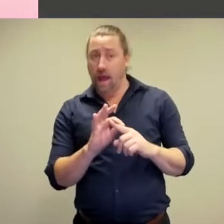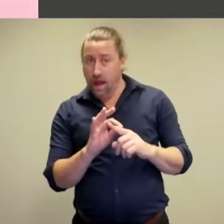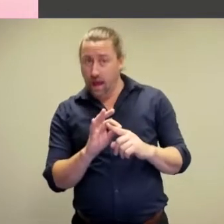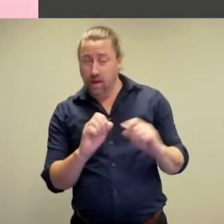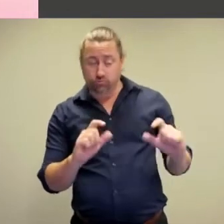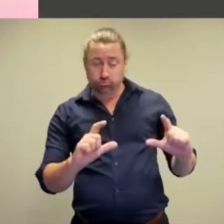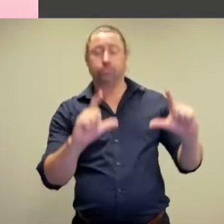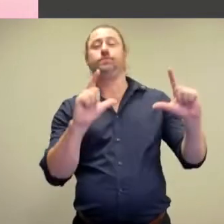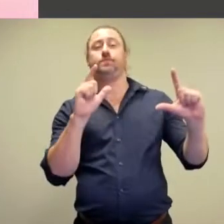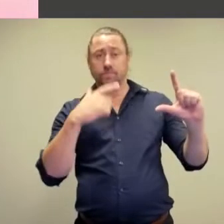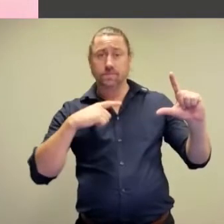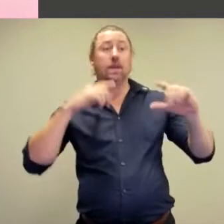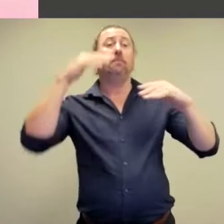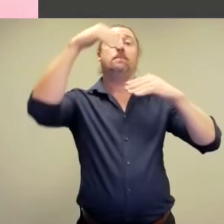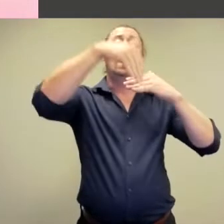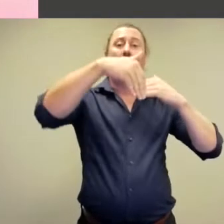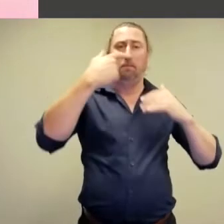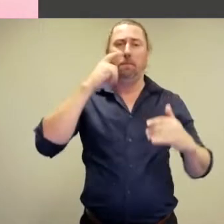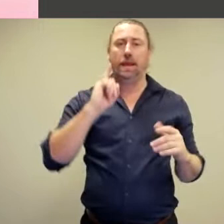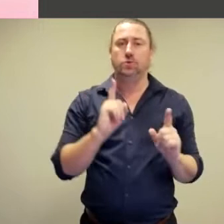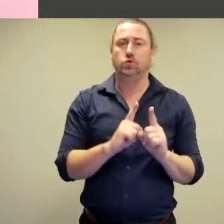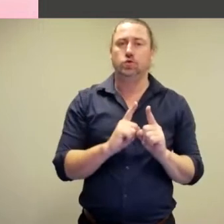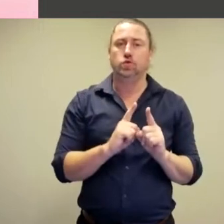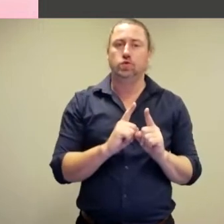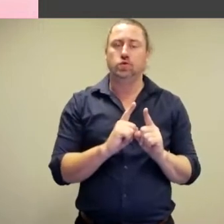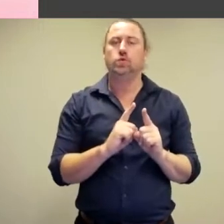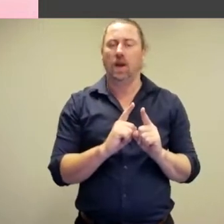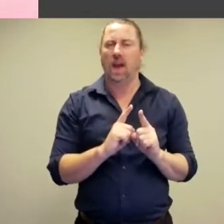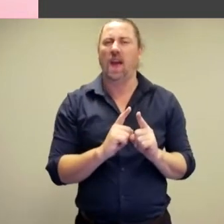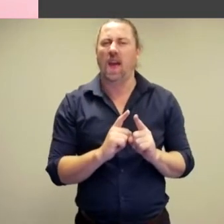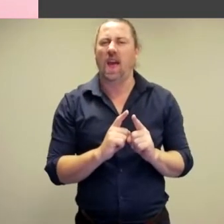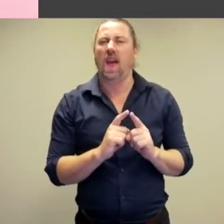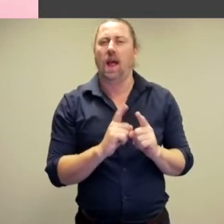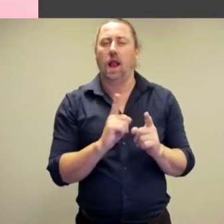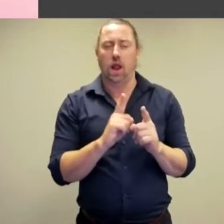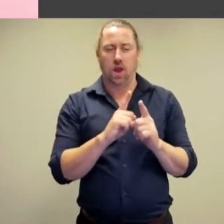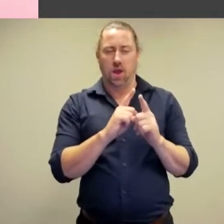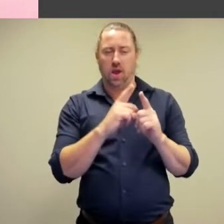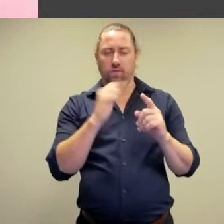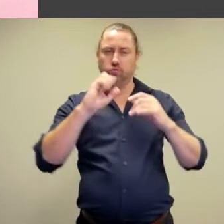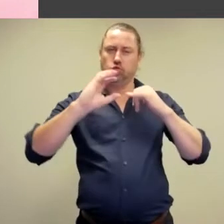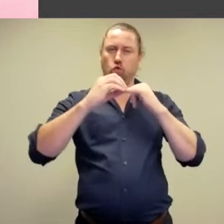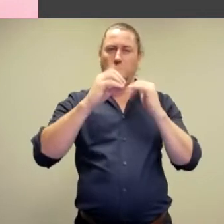pink backdrop and also by that really